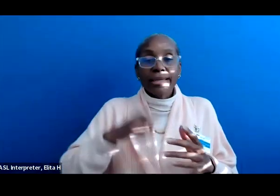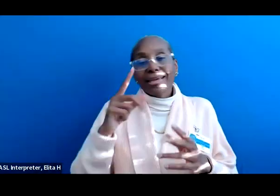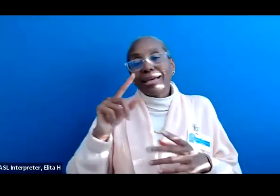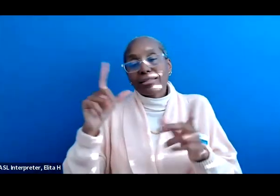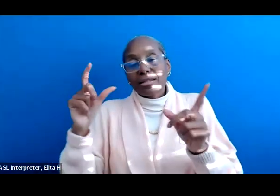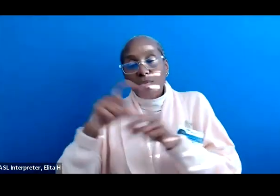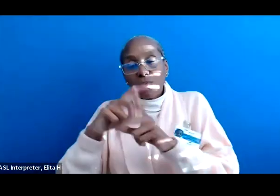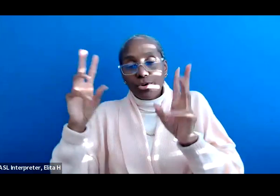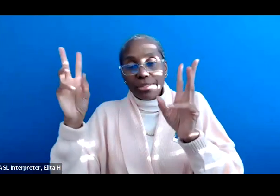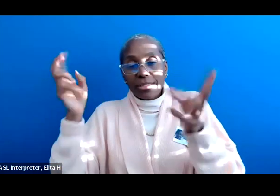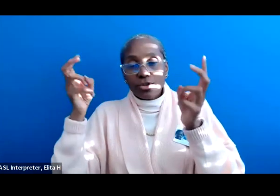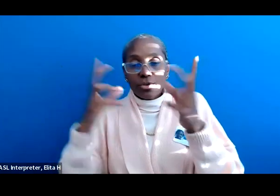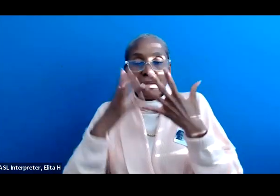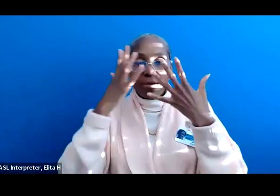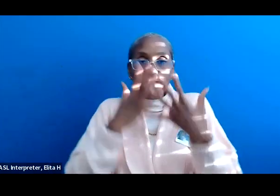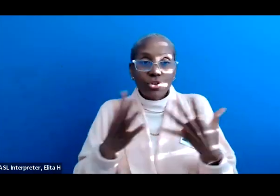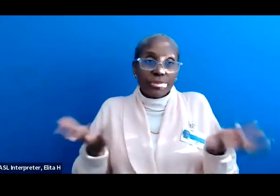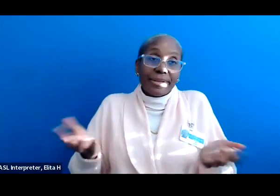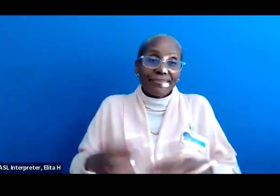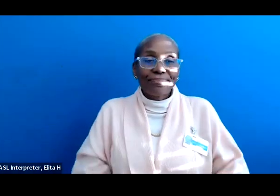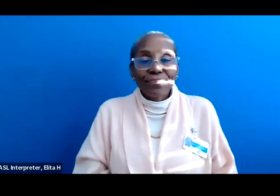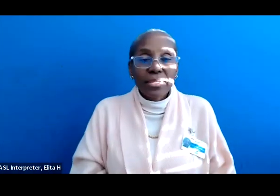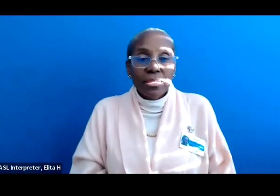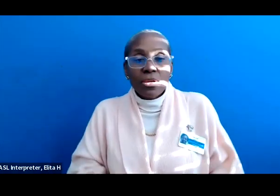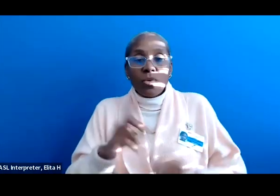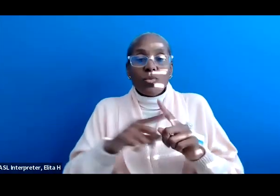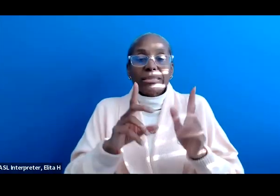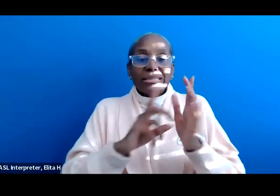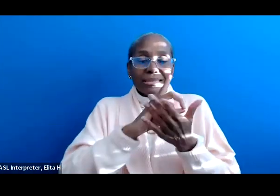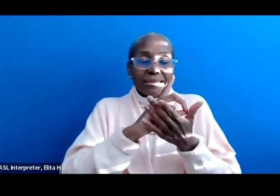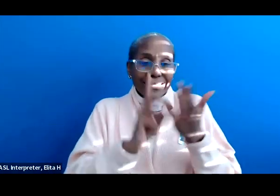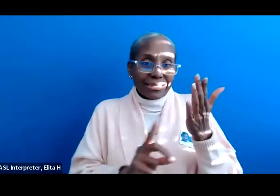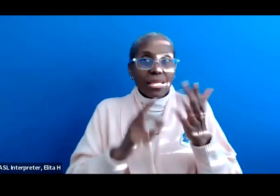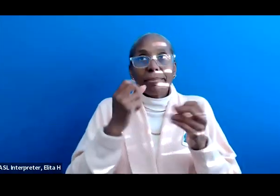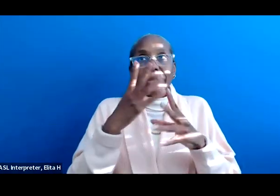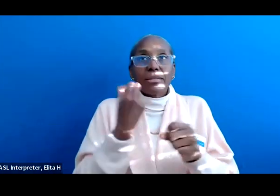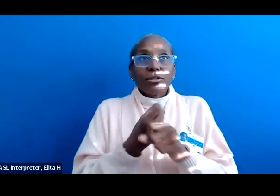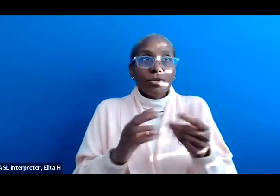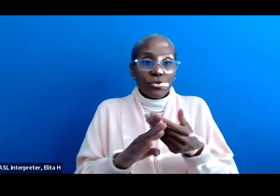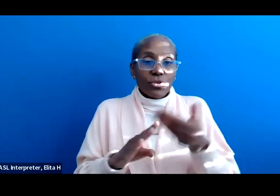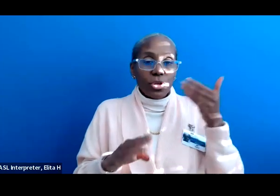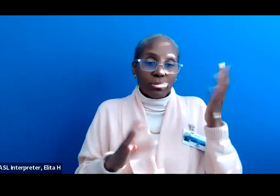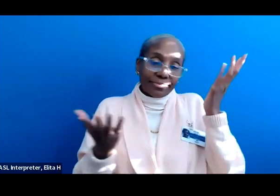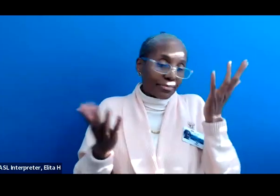But when these things are devised years and years ago, it just wasn't thought of that way.